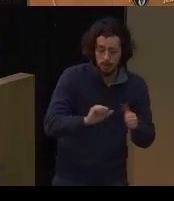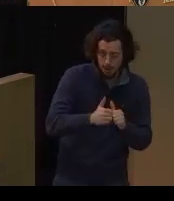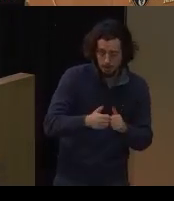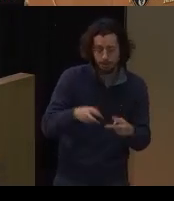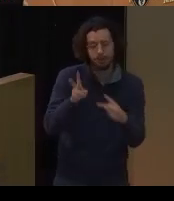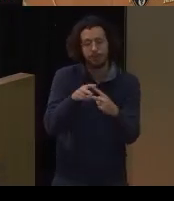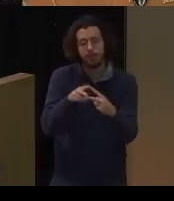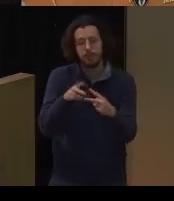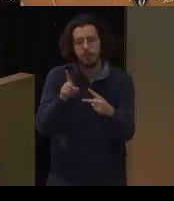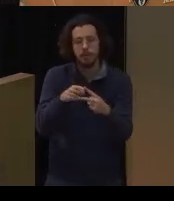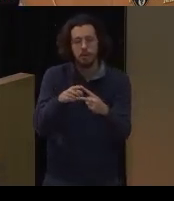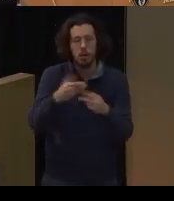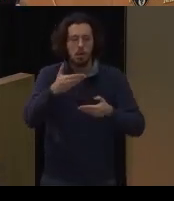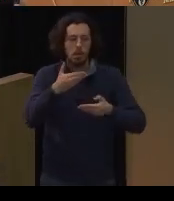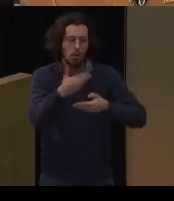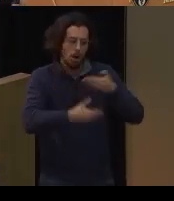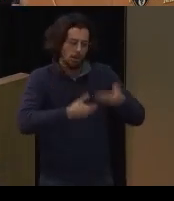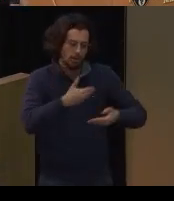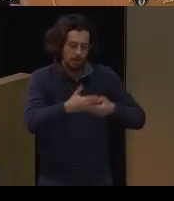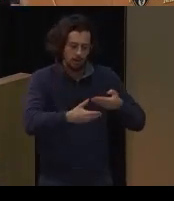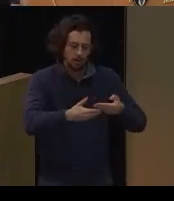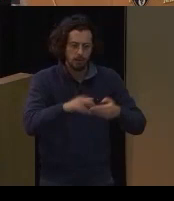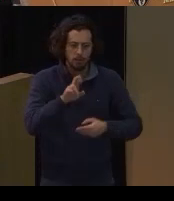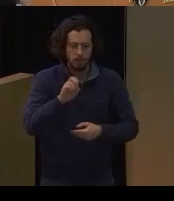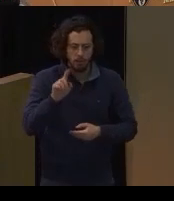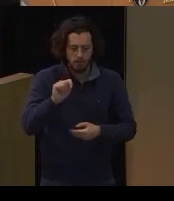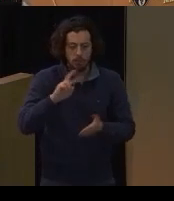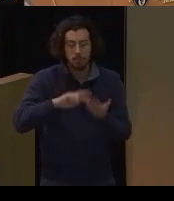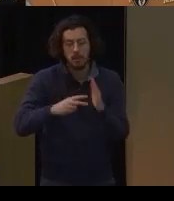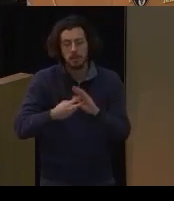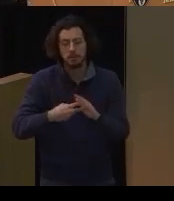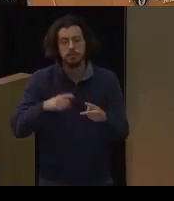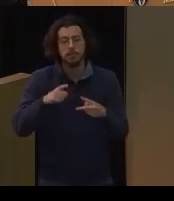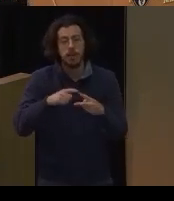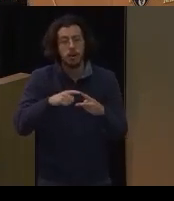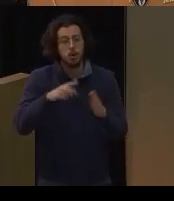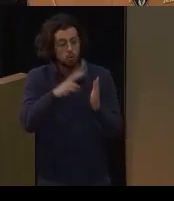first route being a process route so it's this idea that fiction reading recruits the very